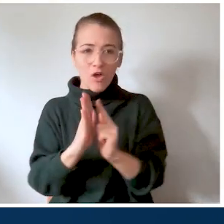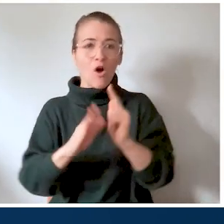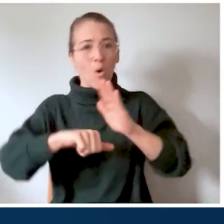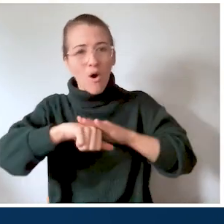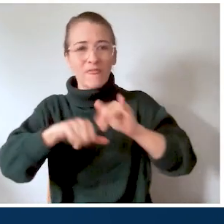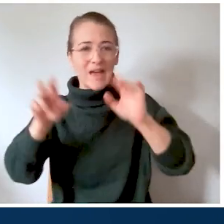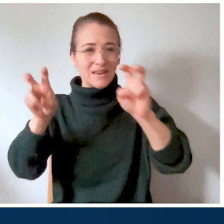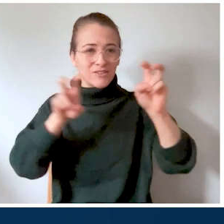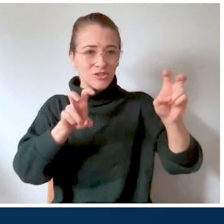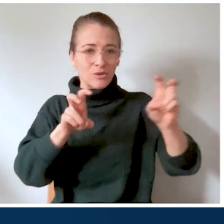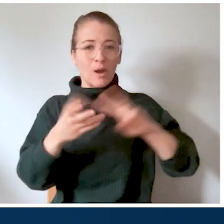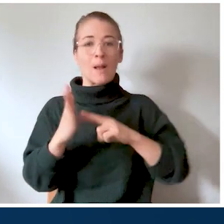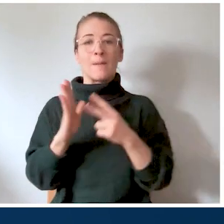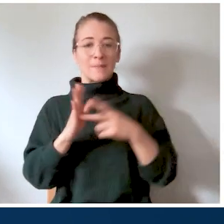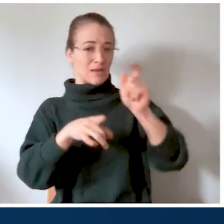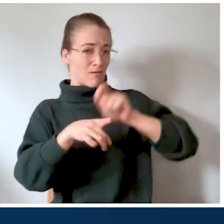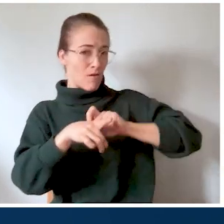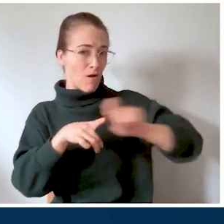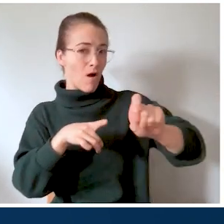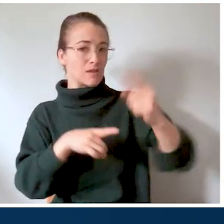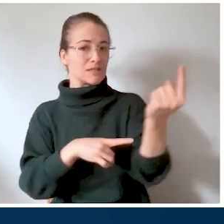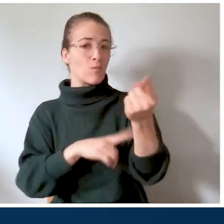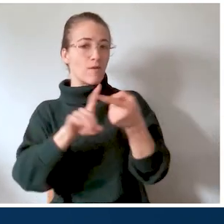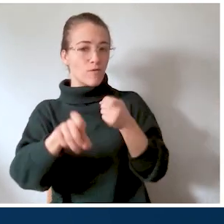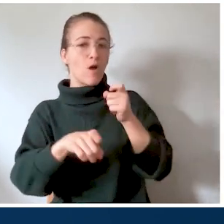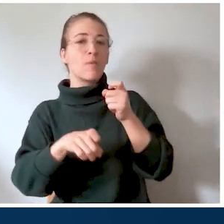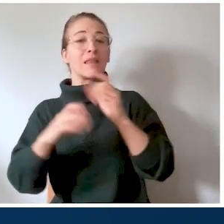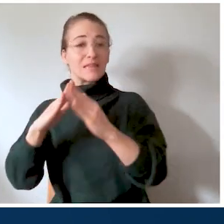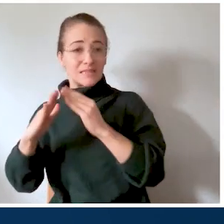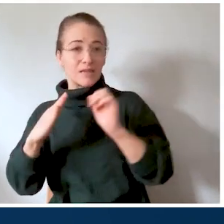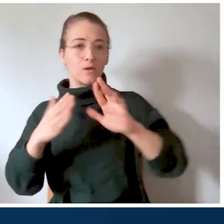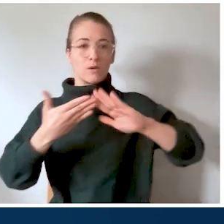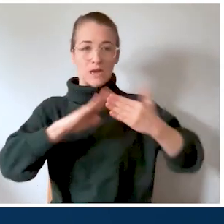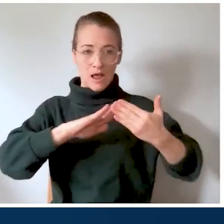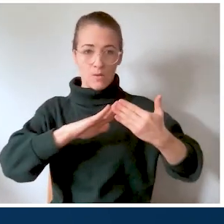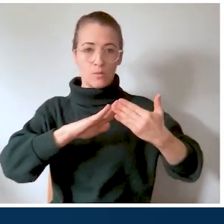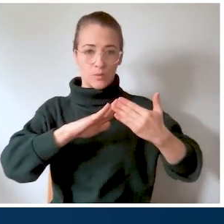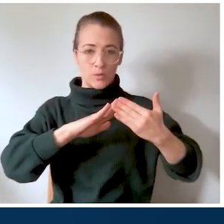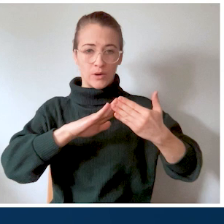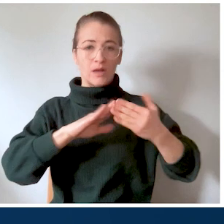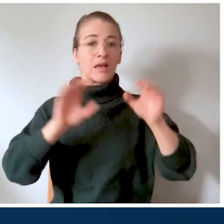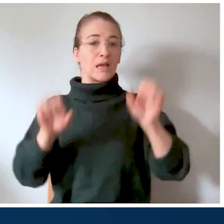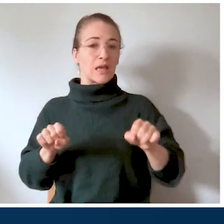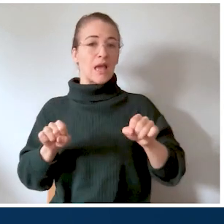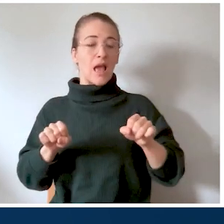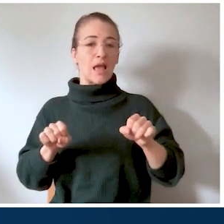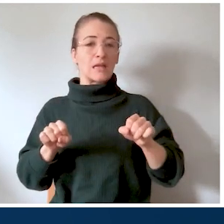So that's when you would call up somebody from the city or your town. You can go to a lot of cities or towns